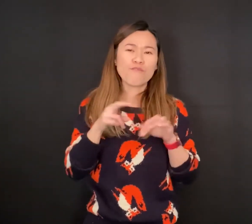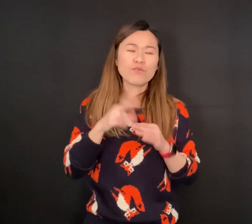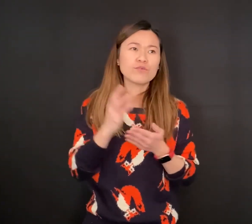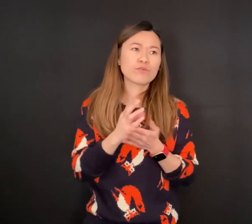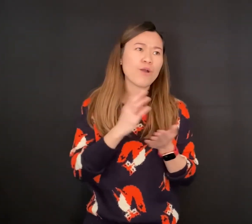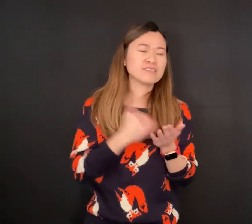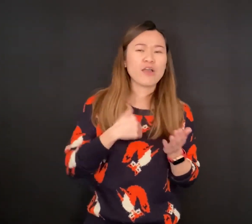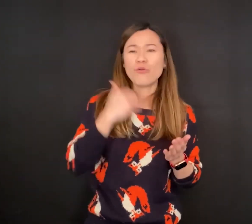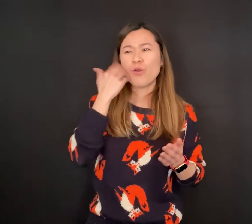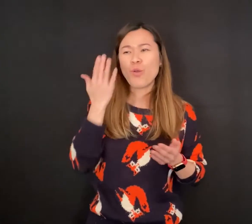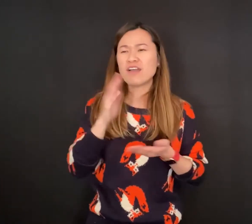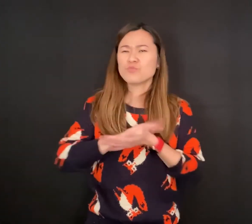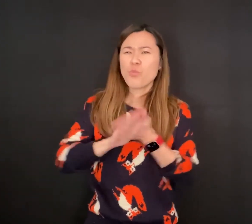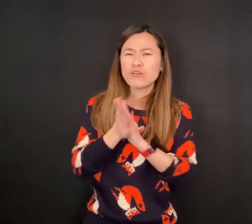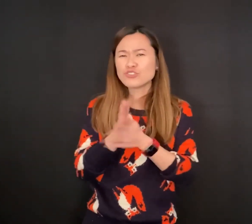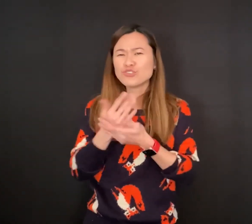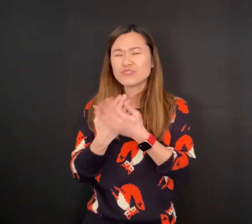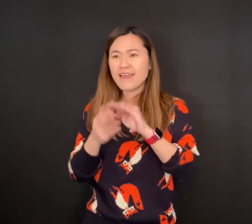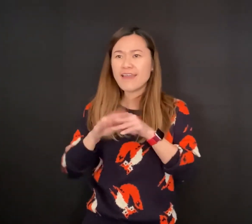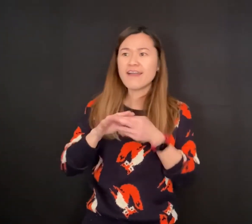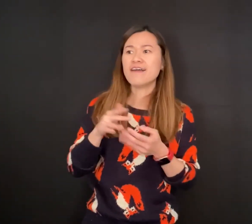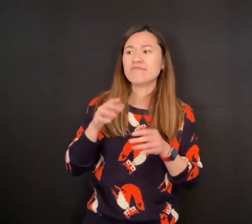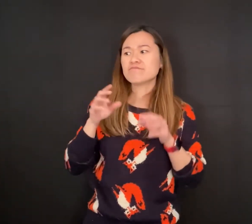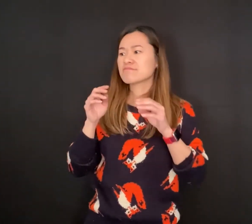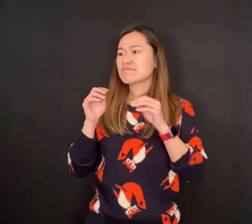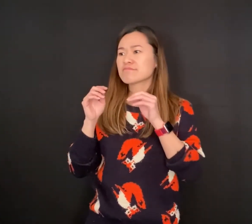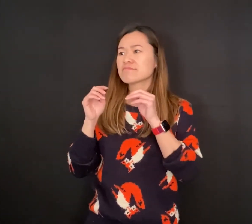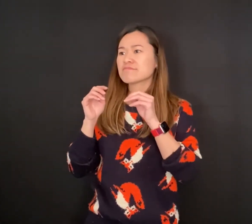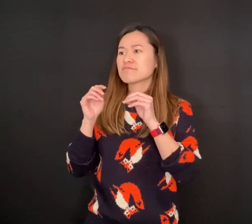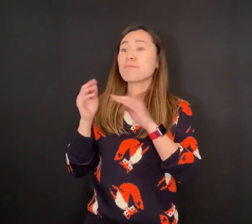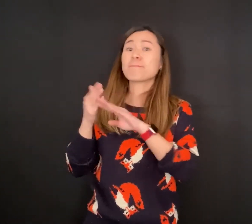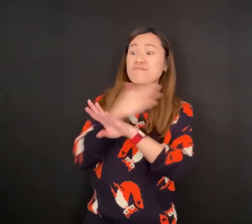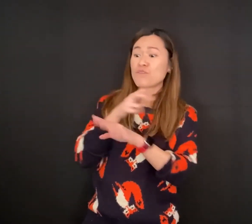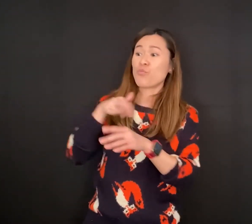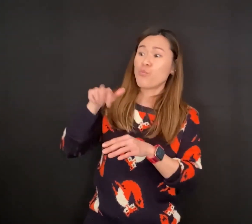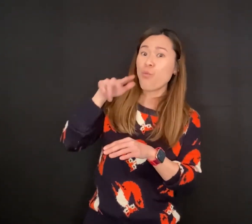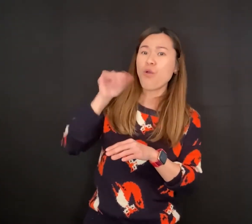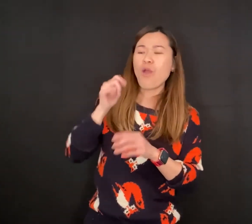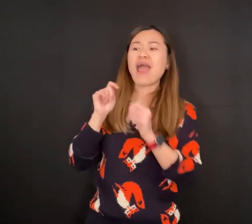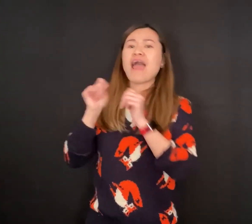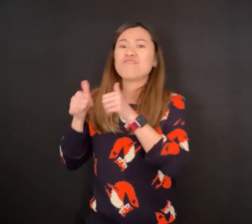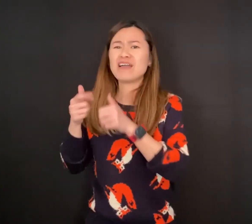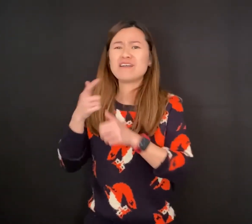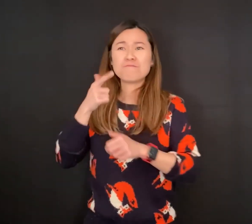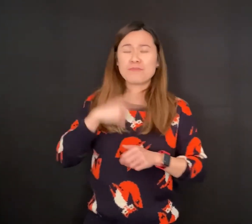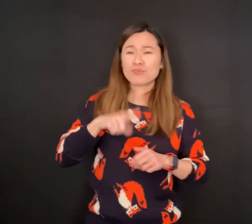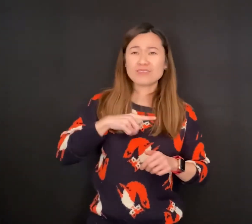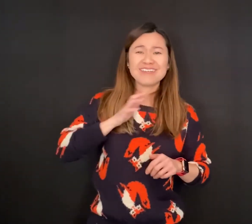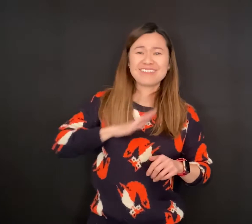Of course, I always wash my hands before and after walking because, as I'm